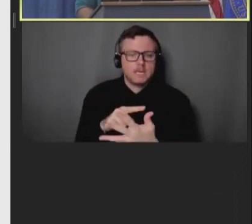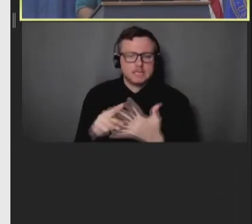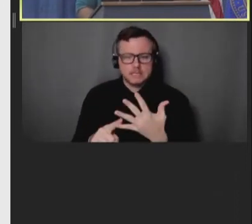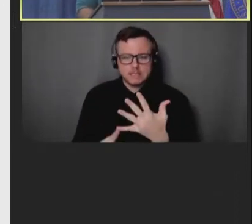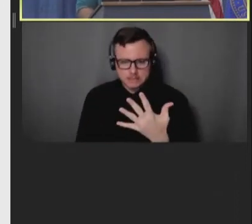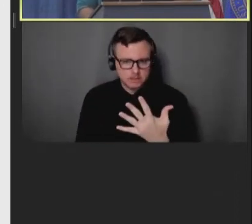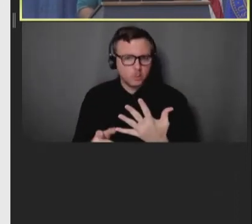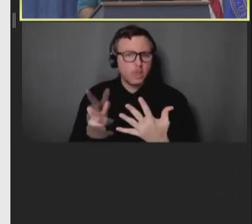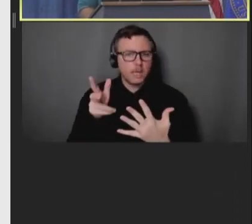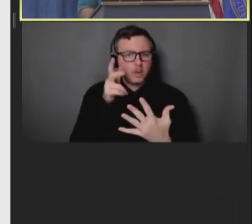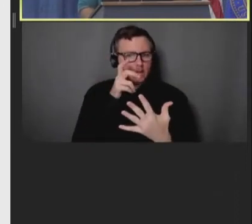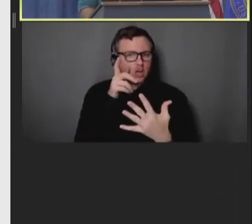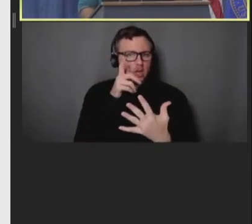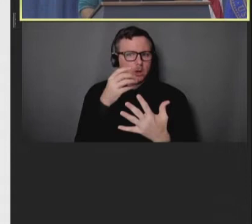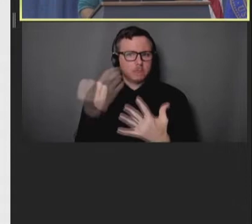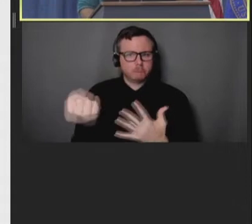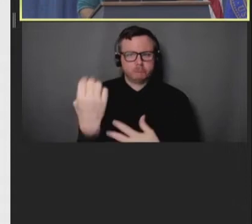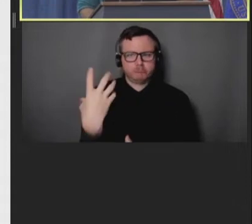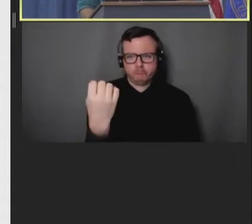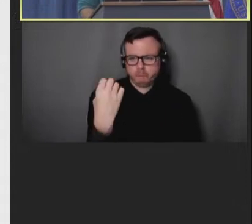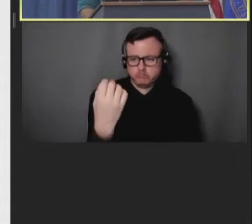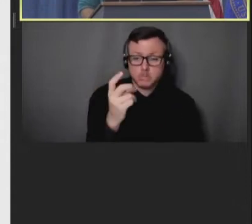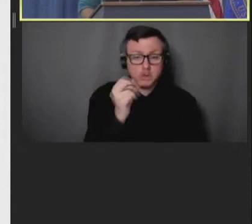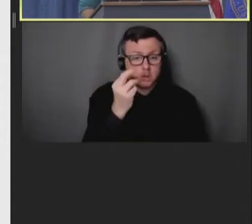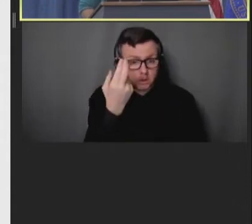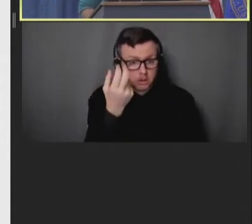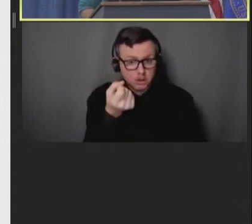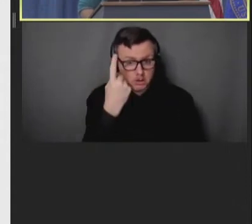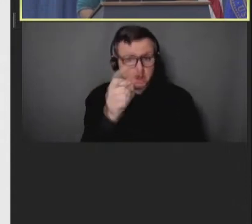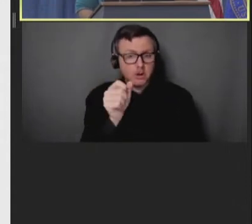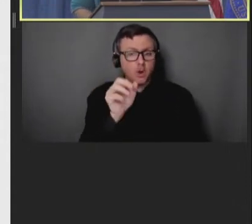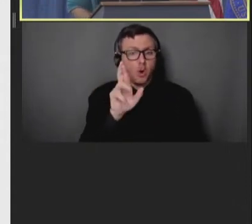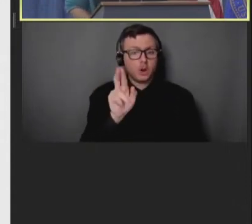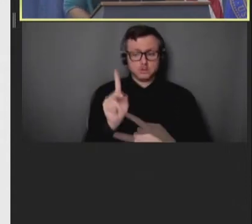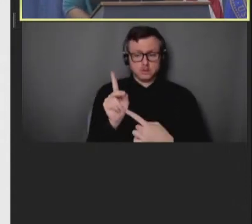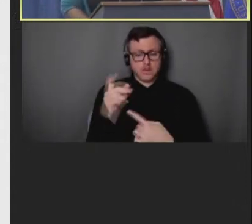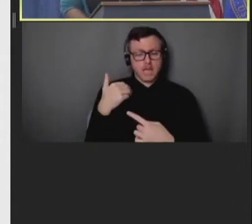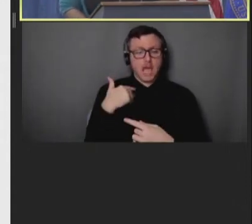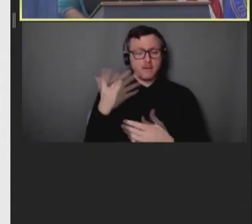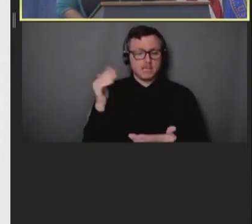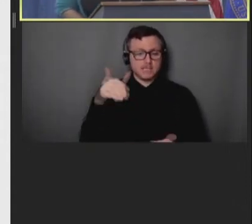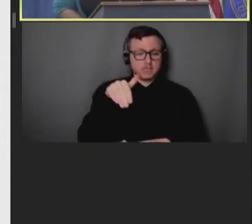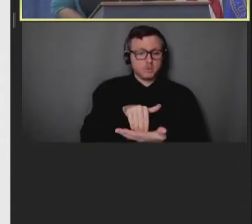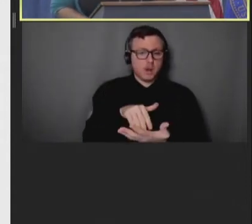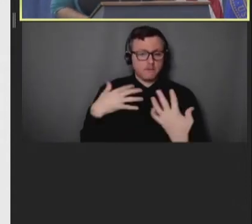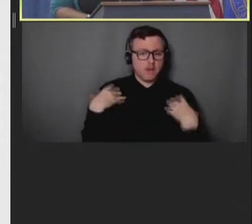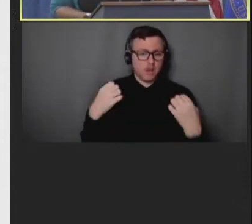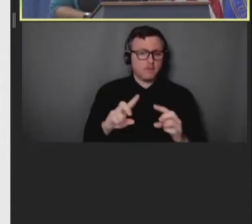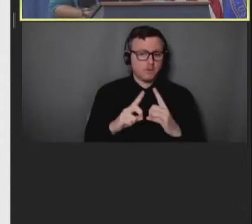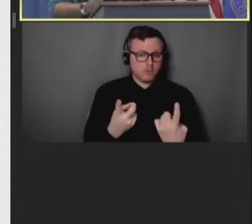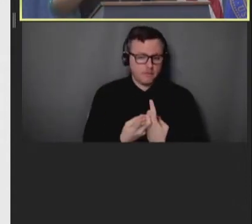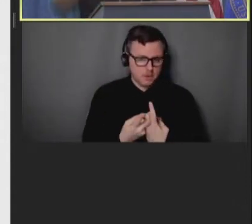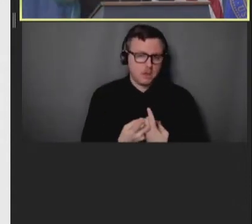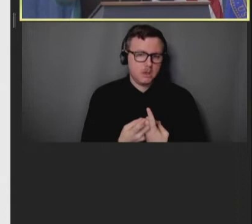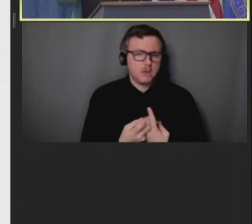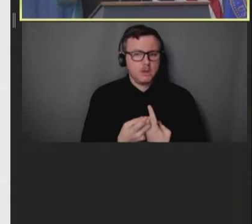hearing. Arkansas, it -- we have a centralized health department, right? So, gov's office,